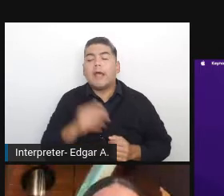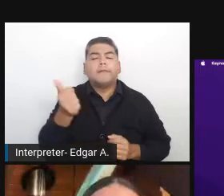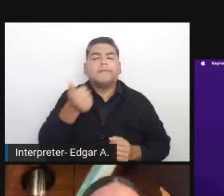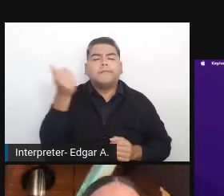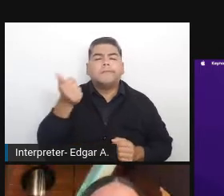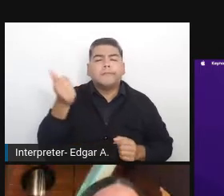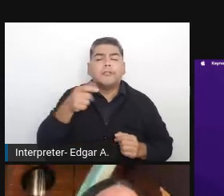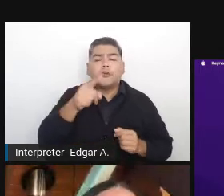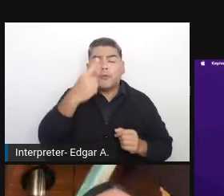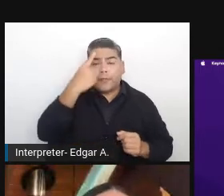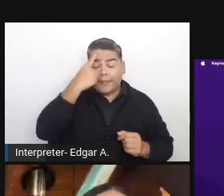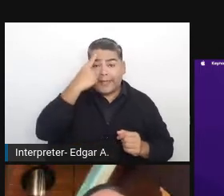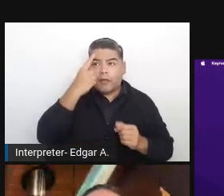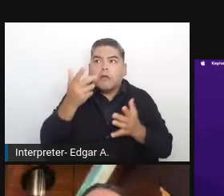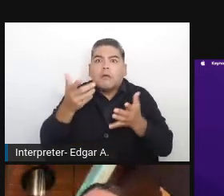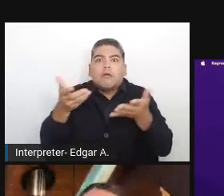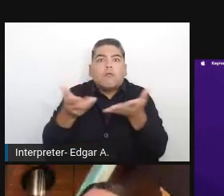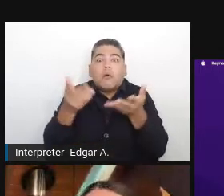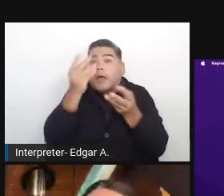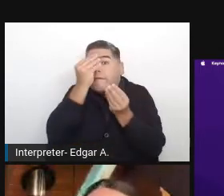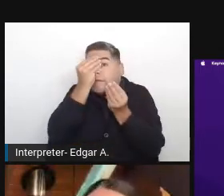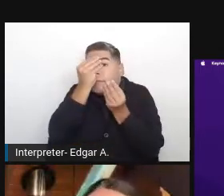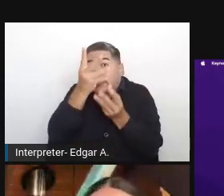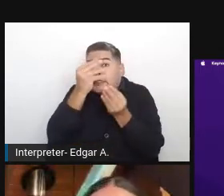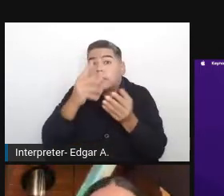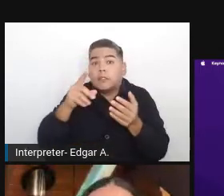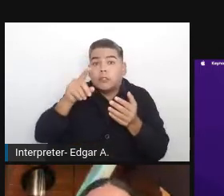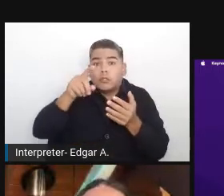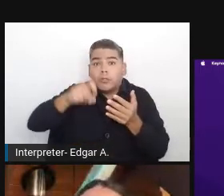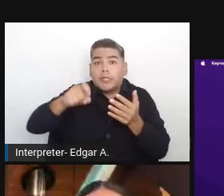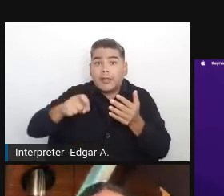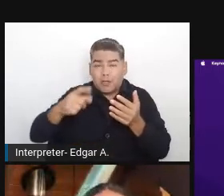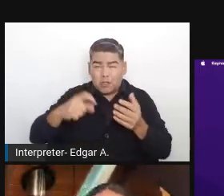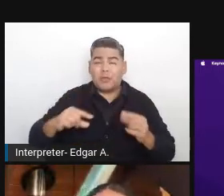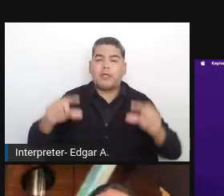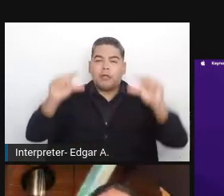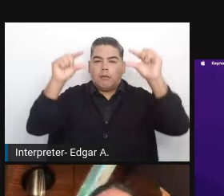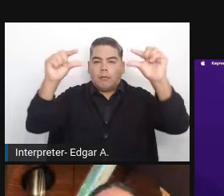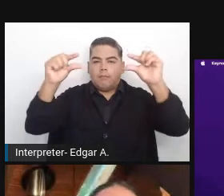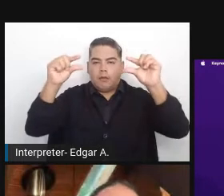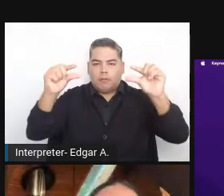Do you really need all of those form fields? Once you start asking questions, it's really tempting